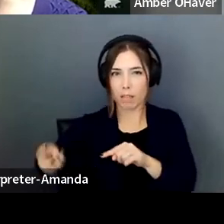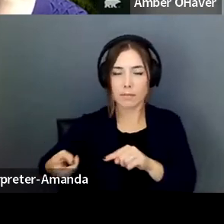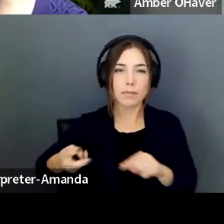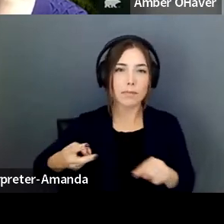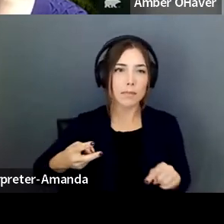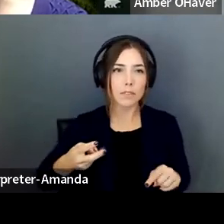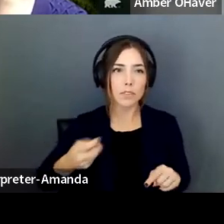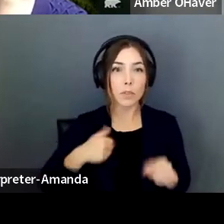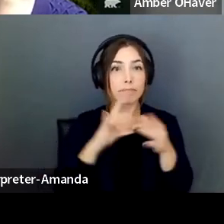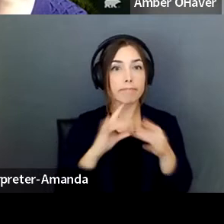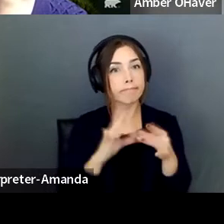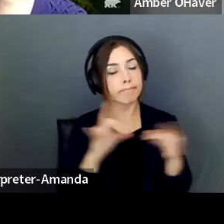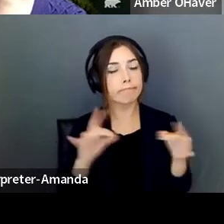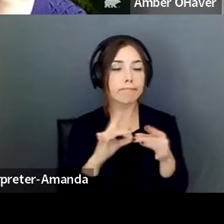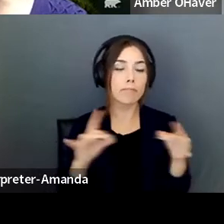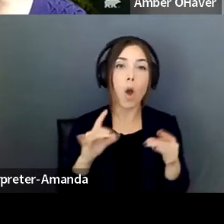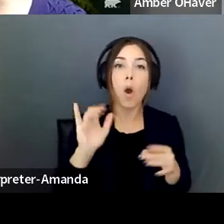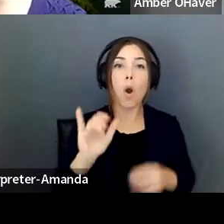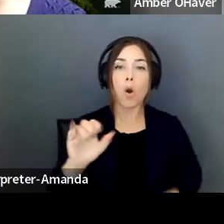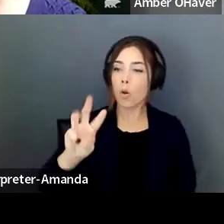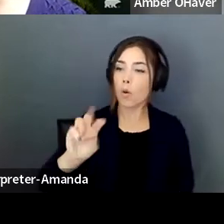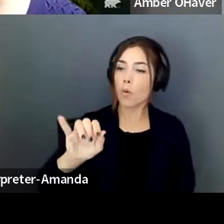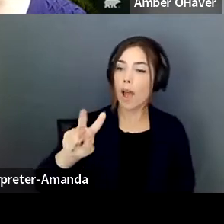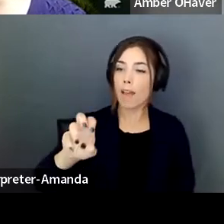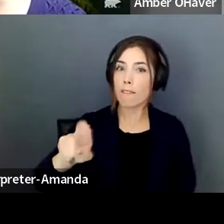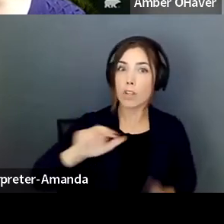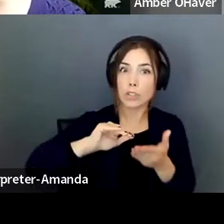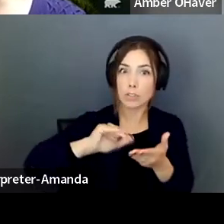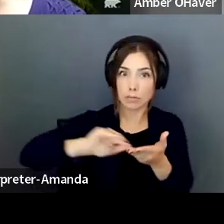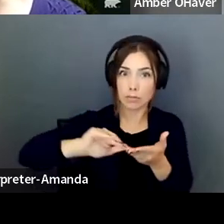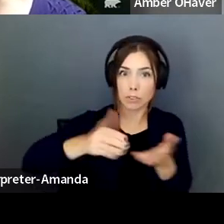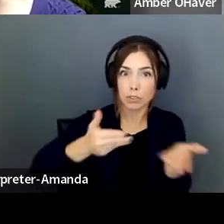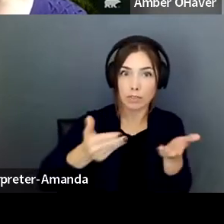waiver services how they can get because she was paying, she literally paying somebody